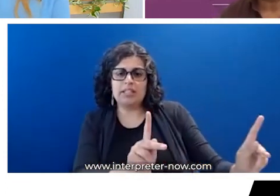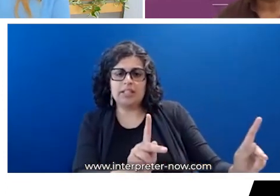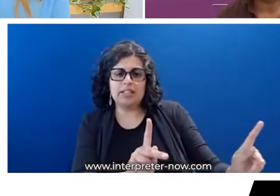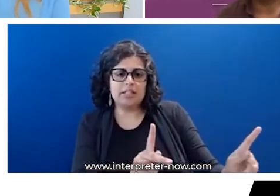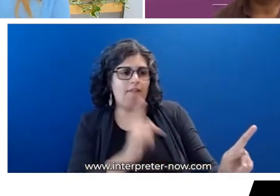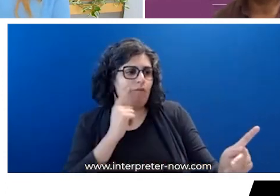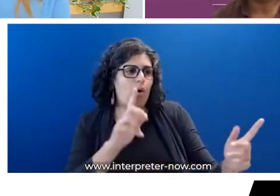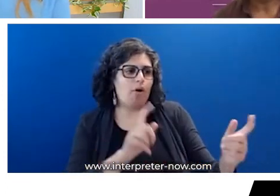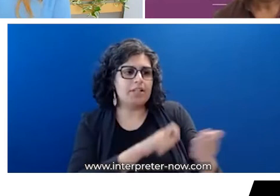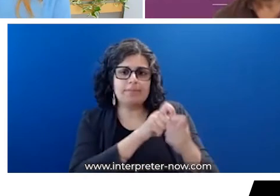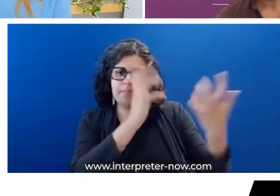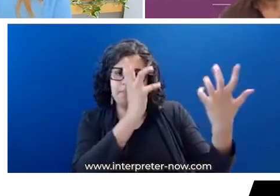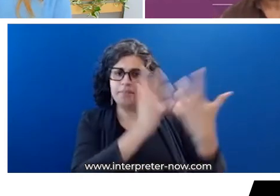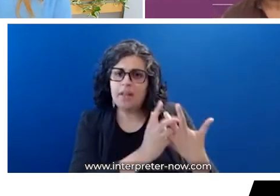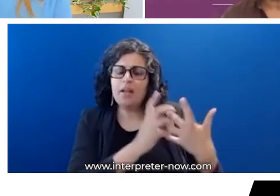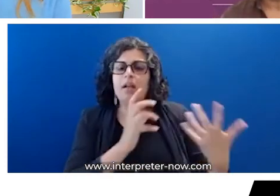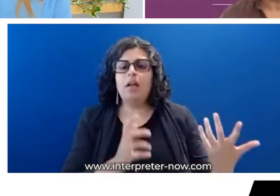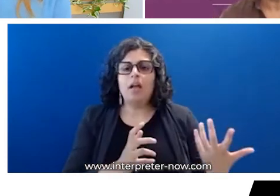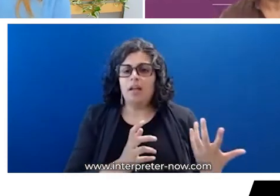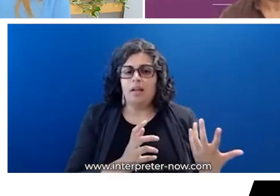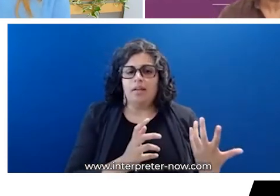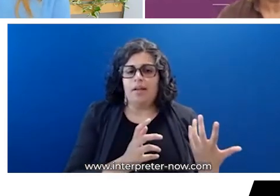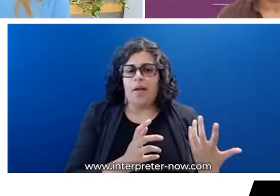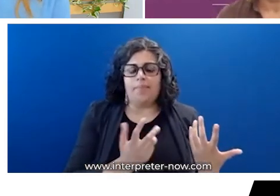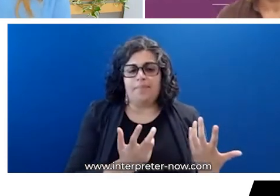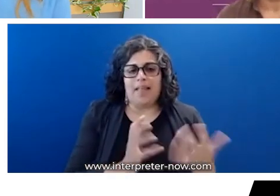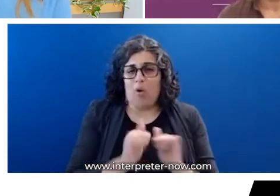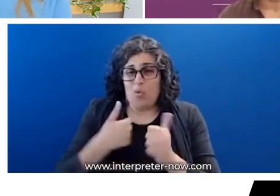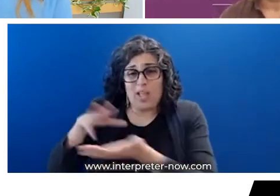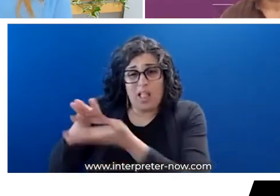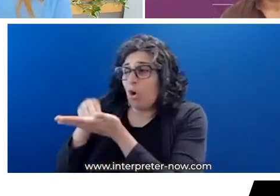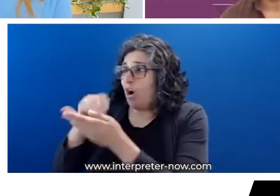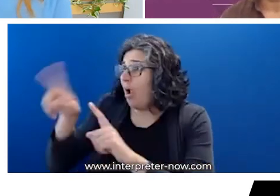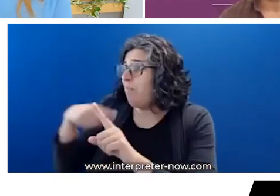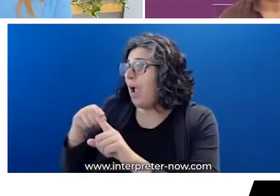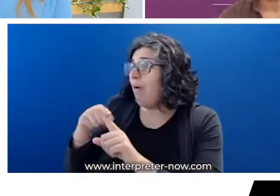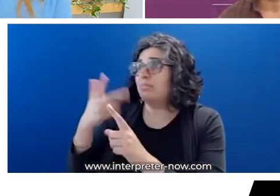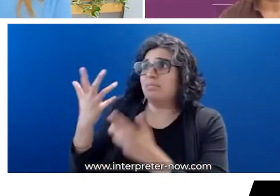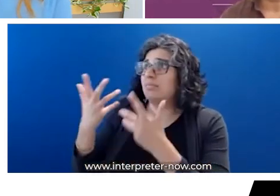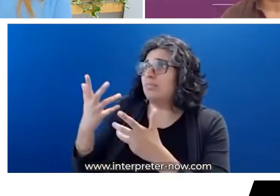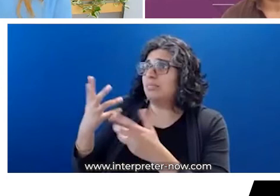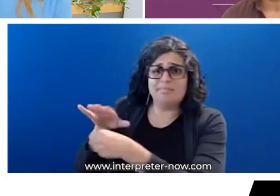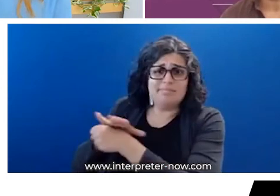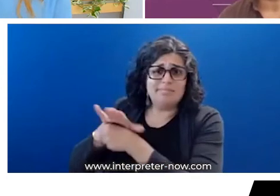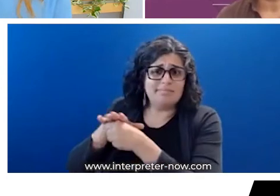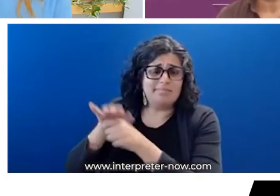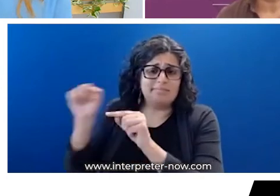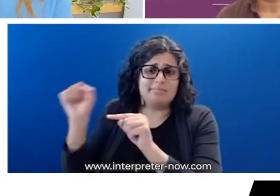that they may need? How are we learning about maybe some areas that could be a potential threat to their